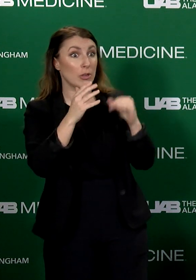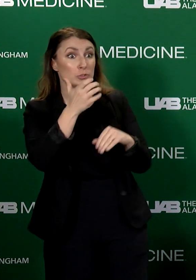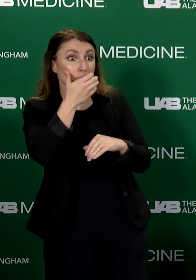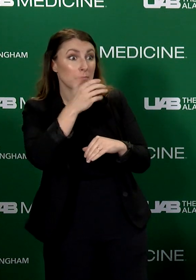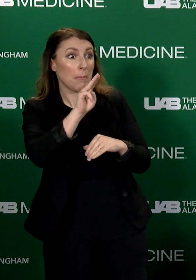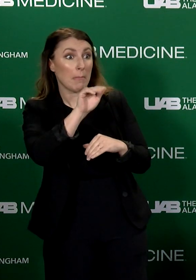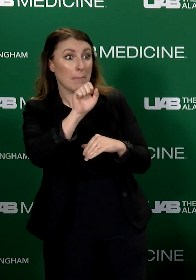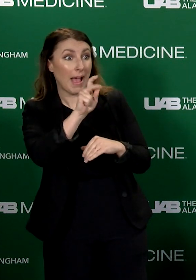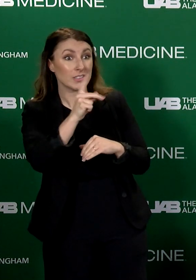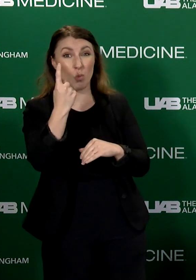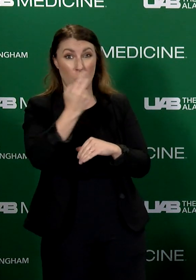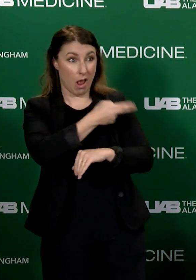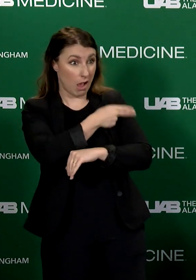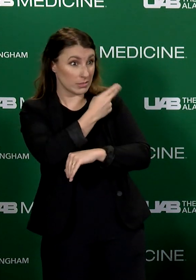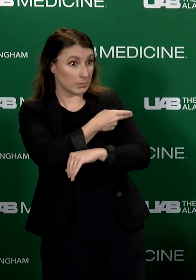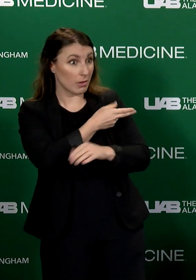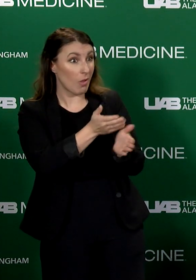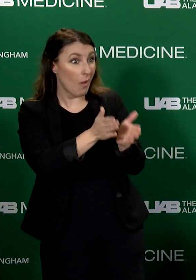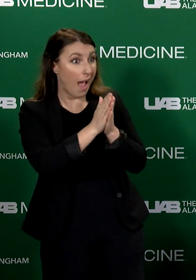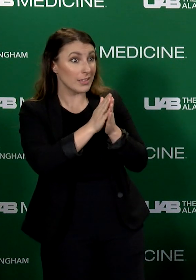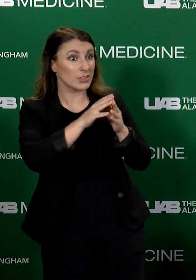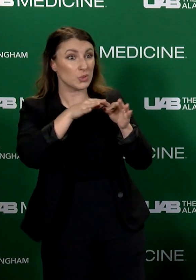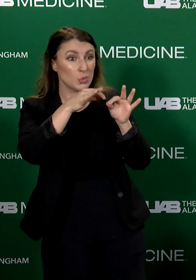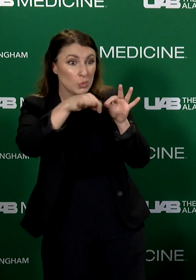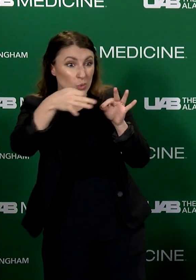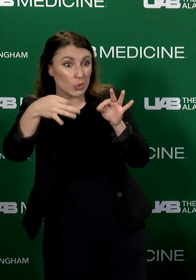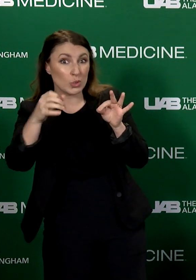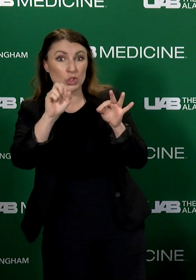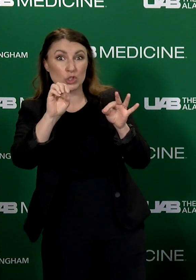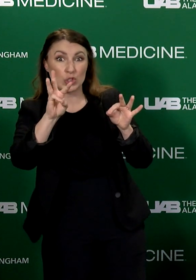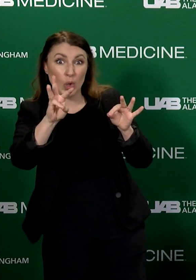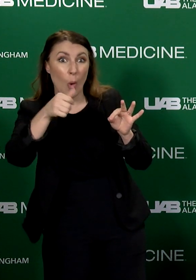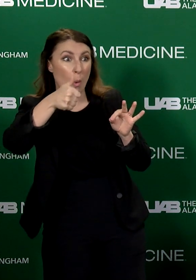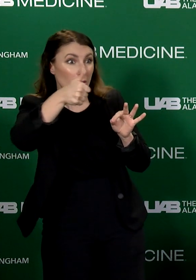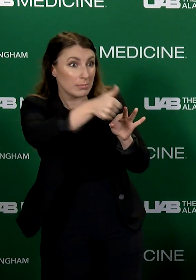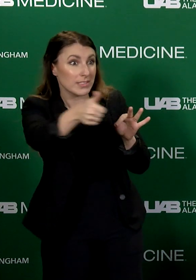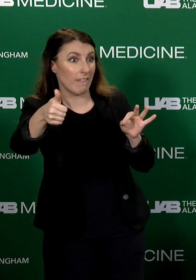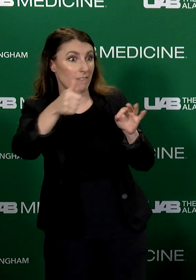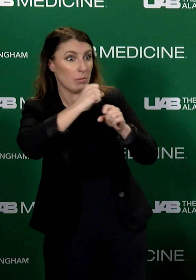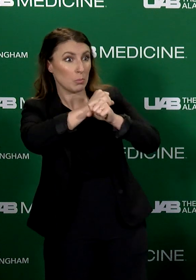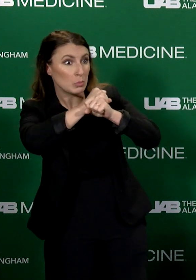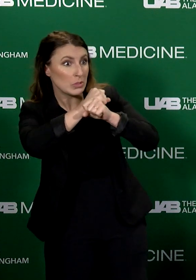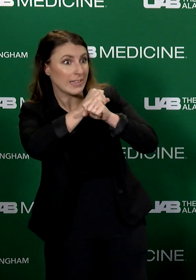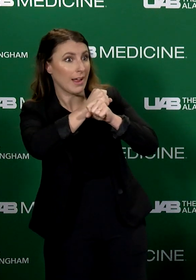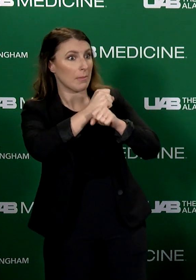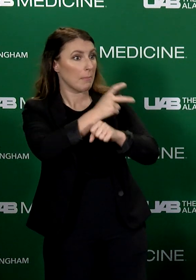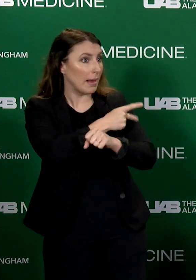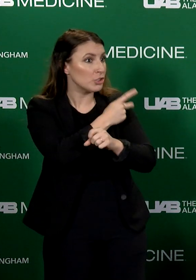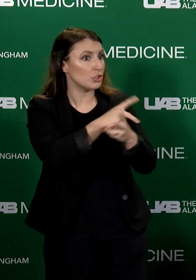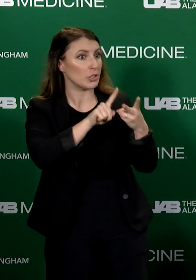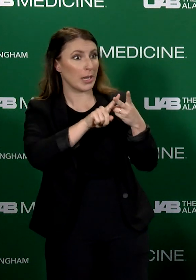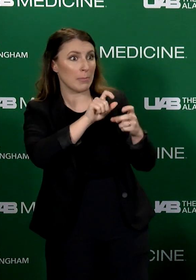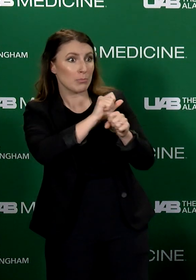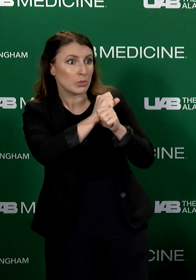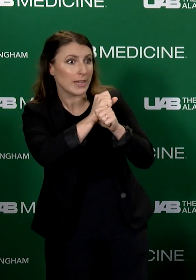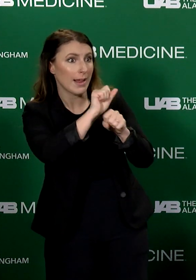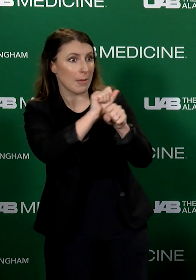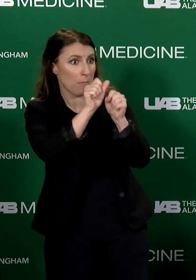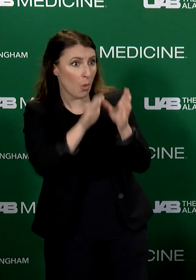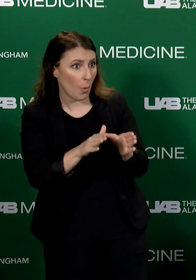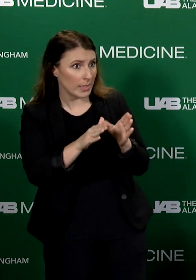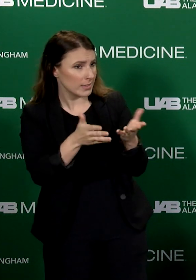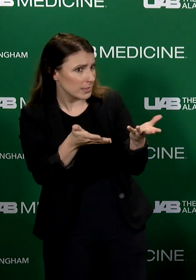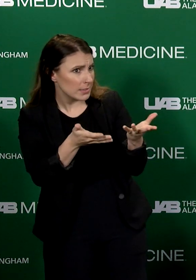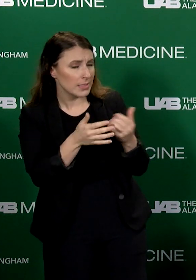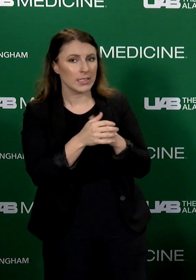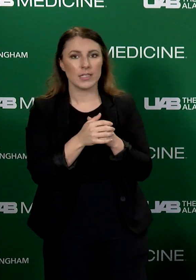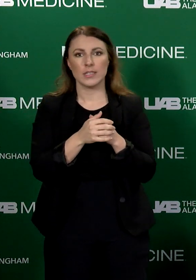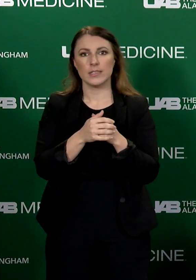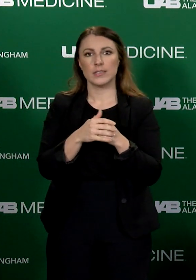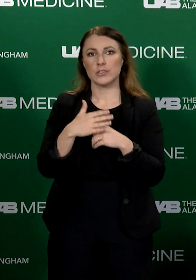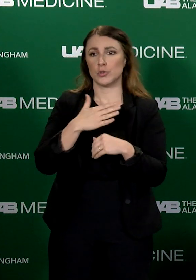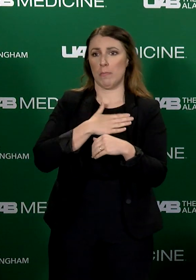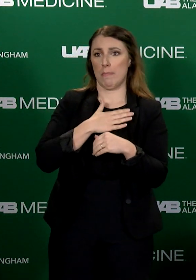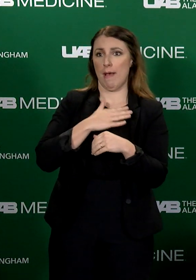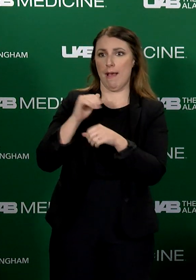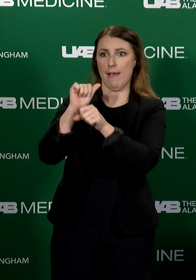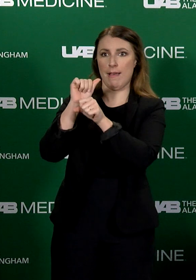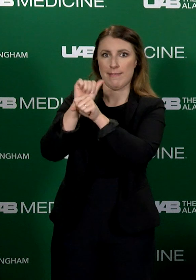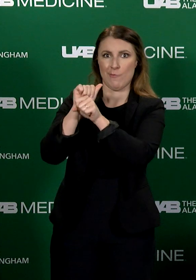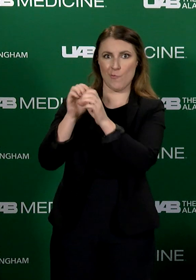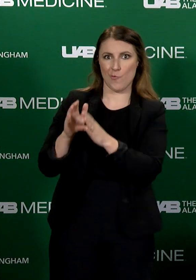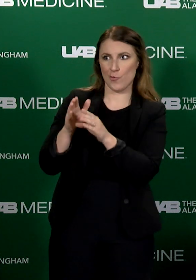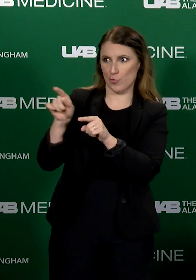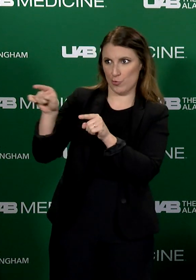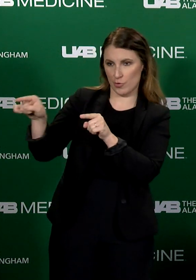people so my colleague Laura Kowalczyk will be up in a minute to talk about the